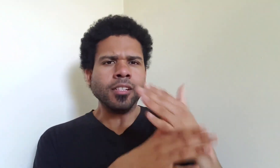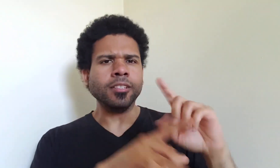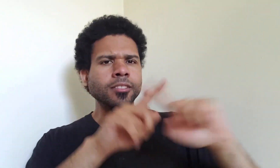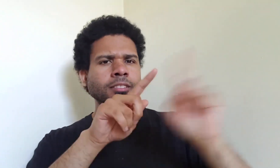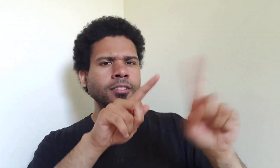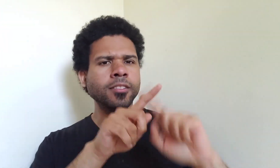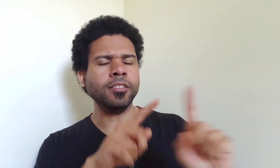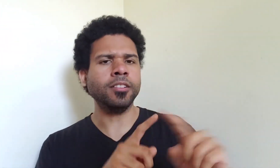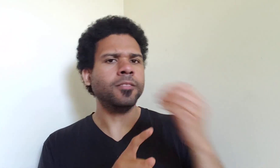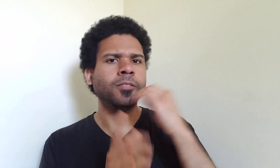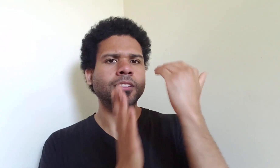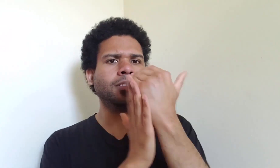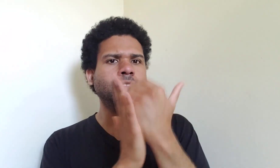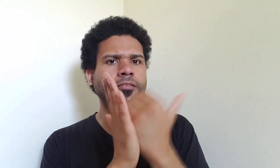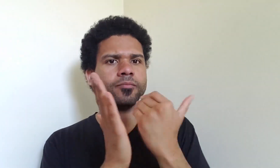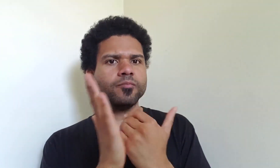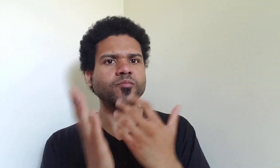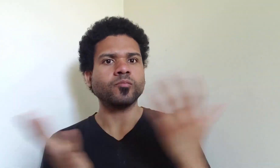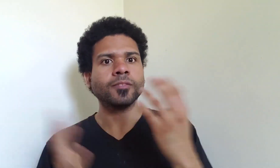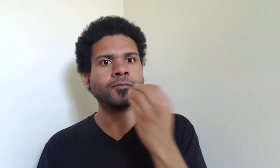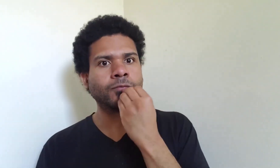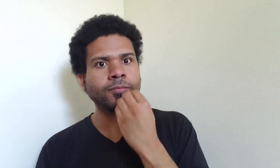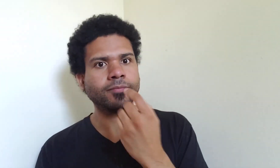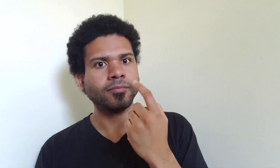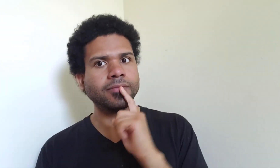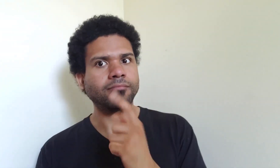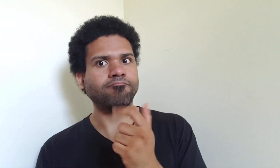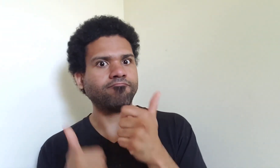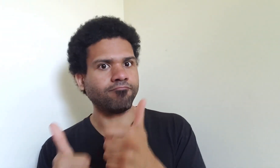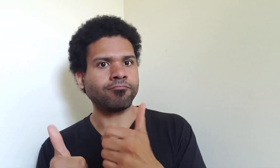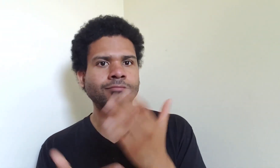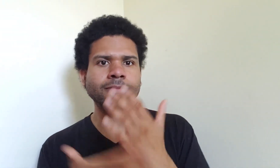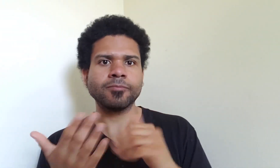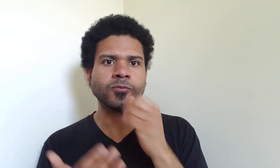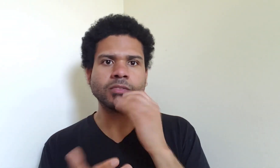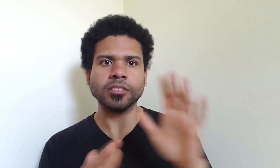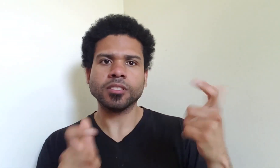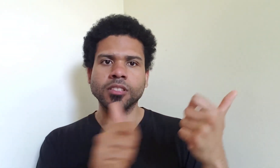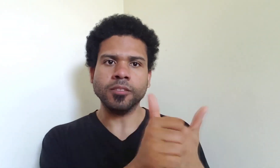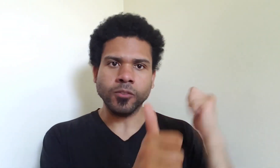They all list types of food that are good to eat and types that need to be avoided